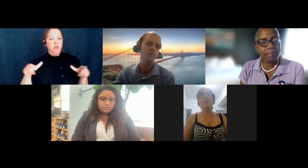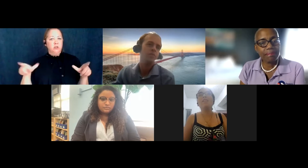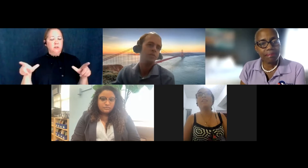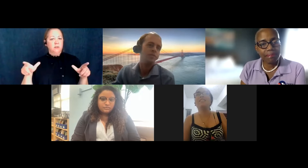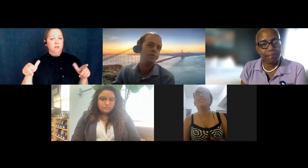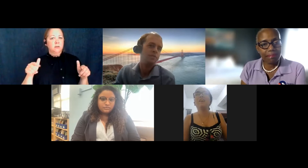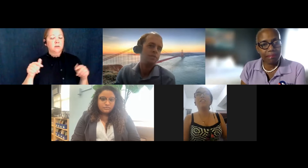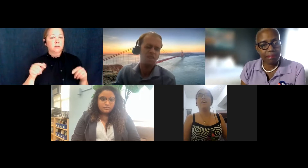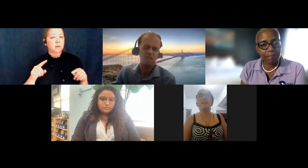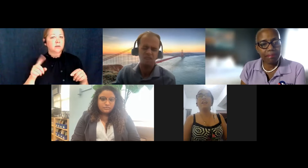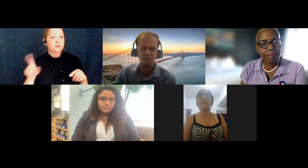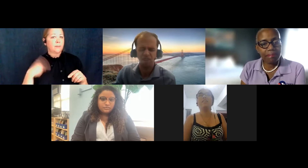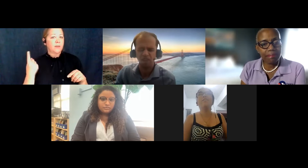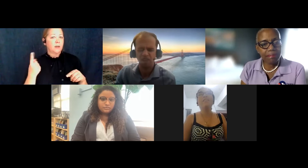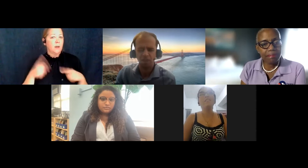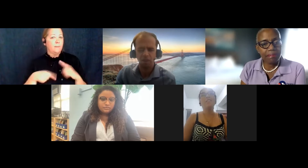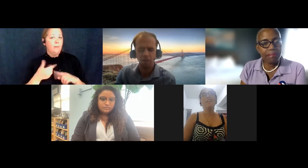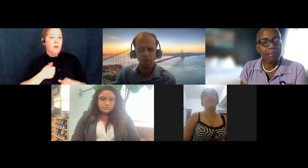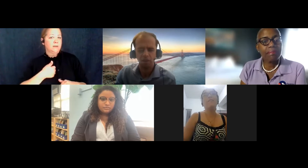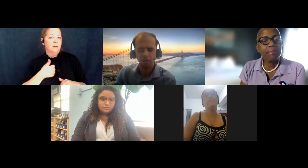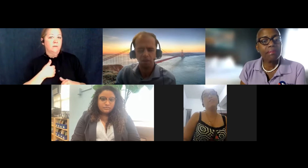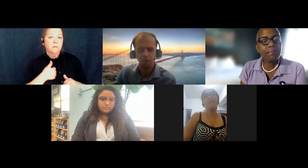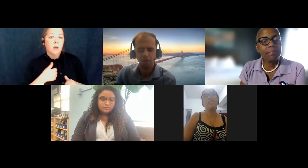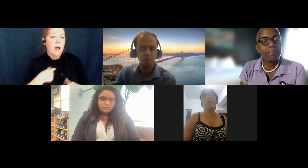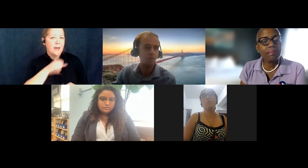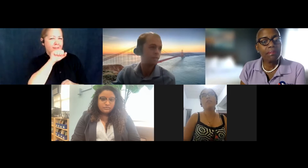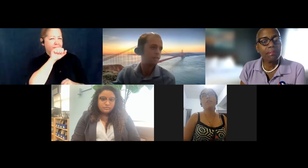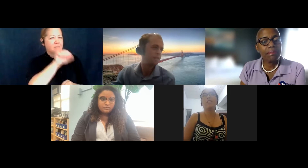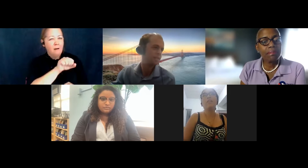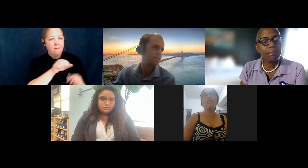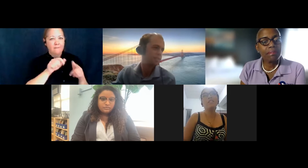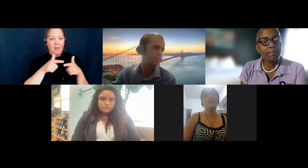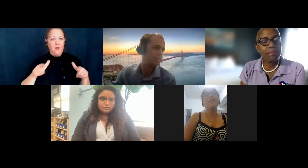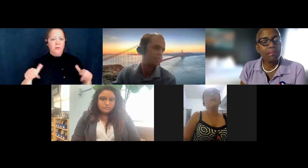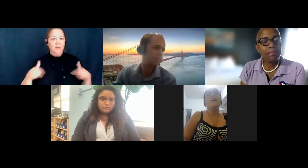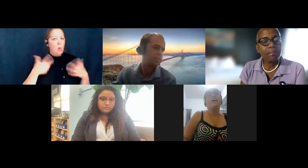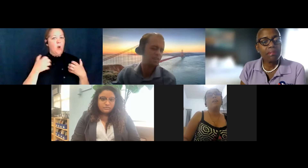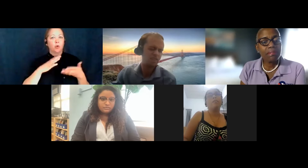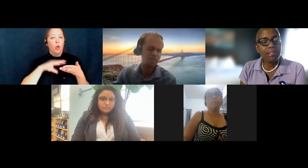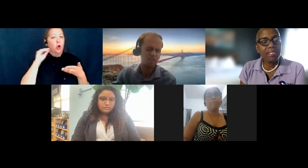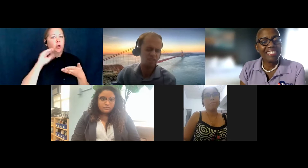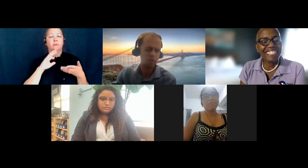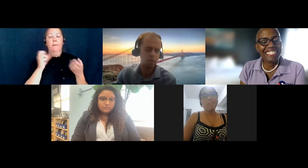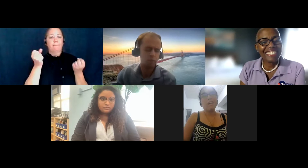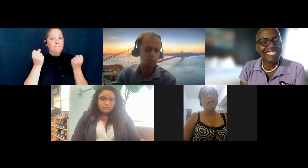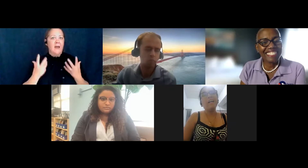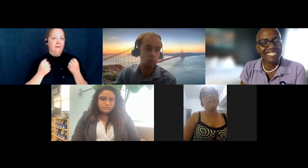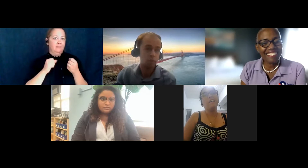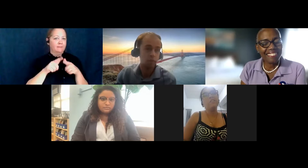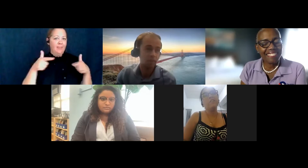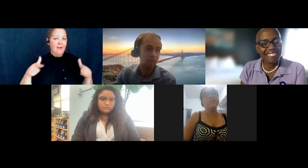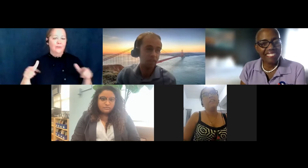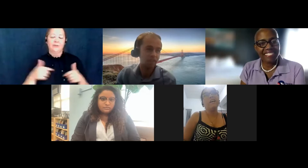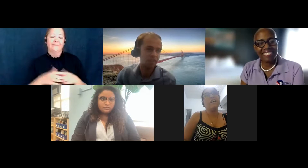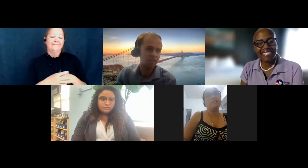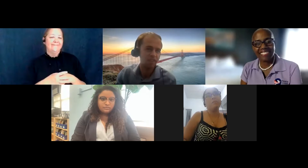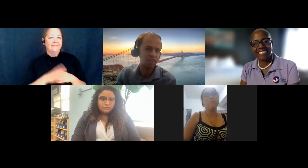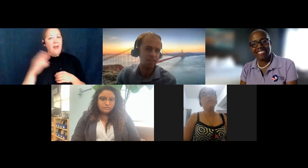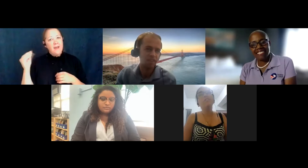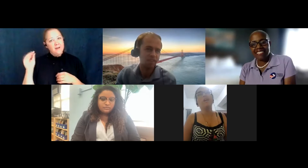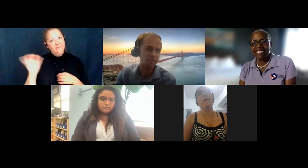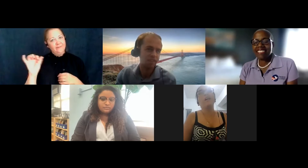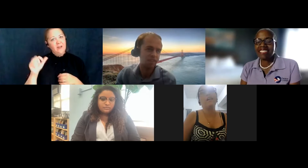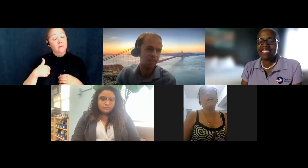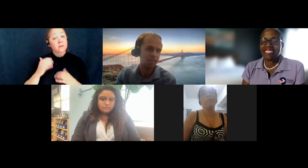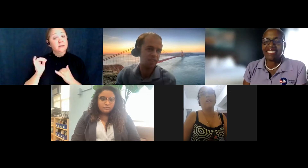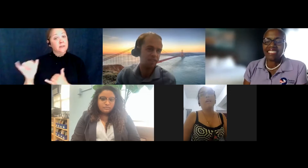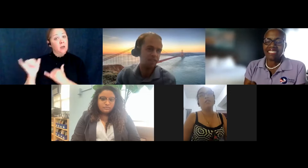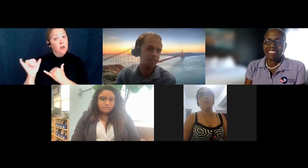me is: I love languages. I hope to learn a lot of languages. I had the same experience. I applied to